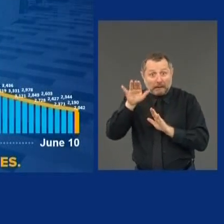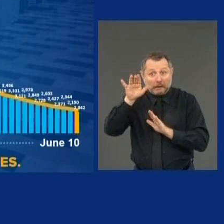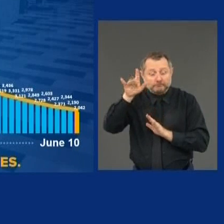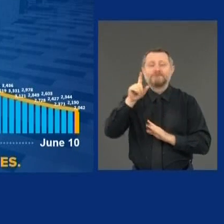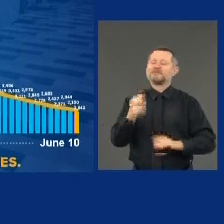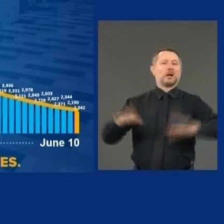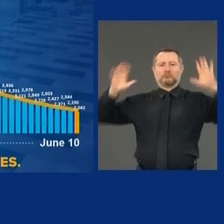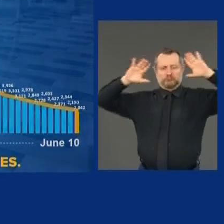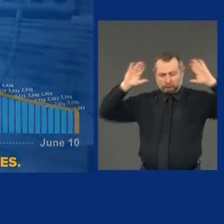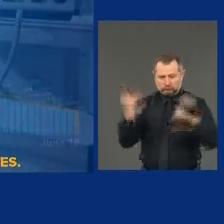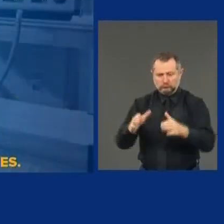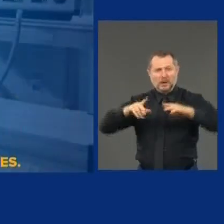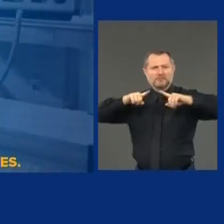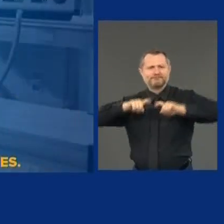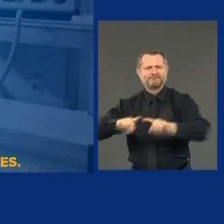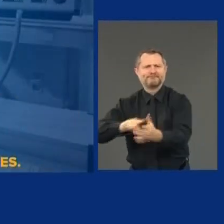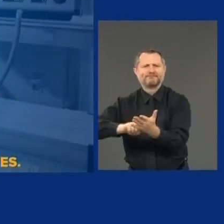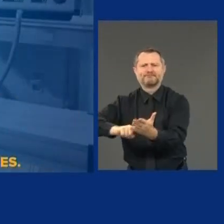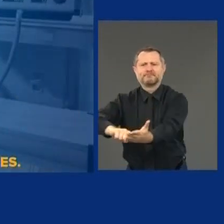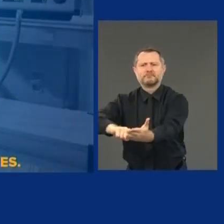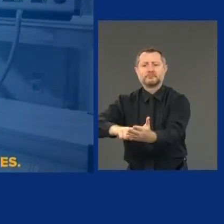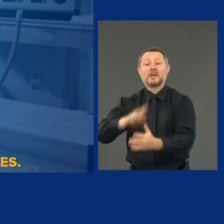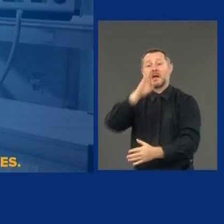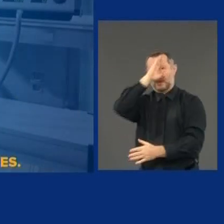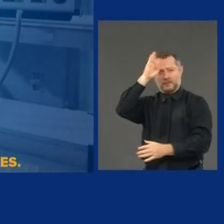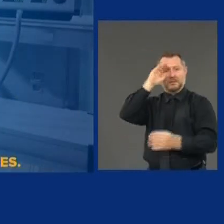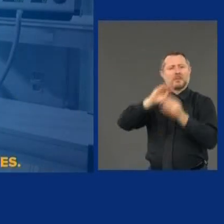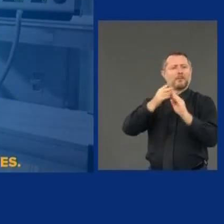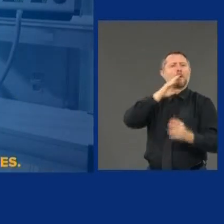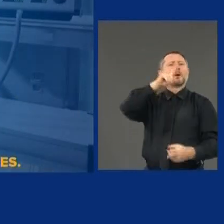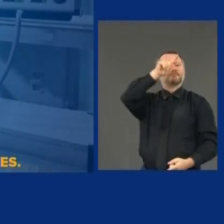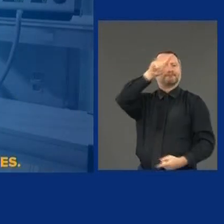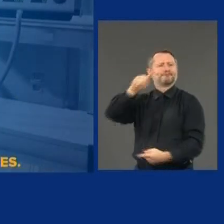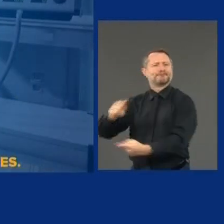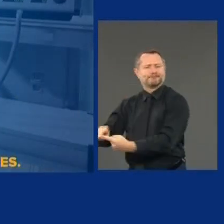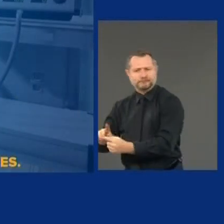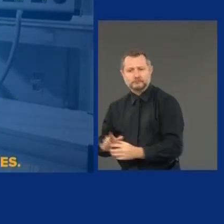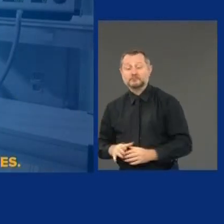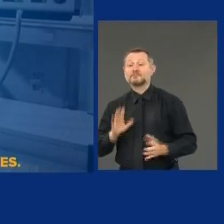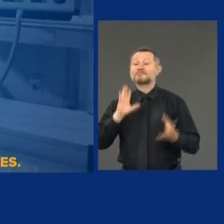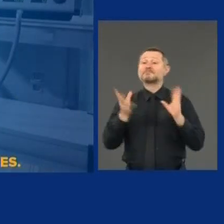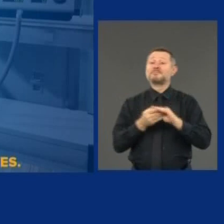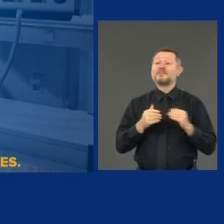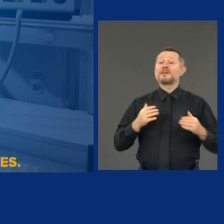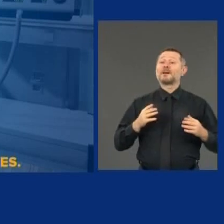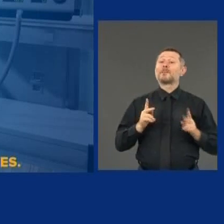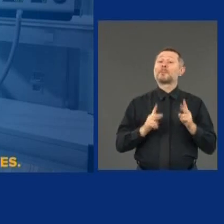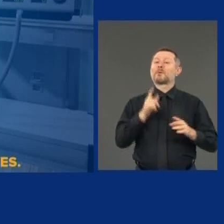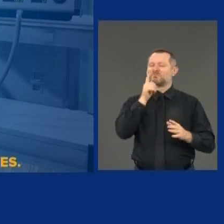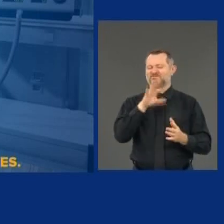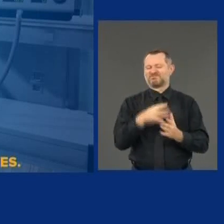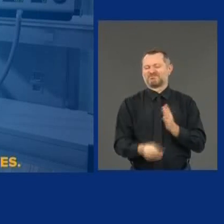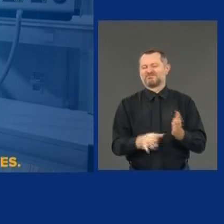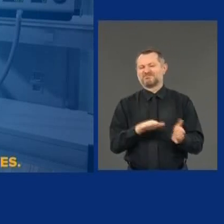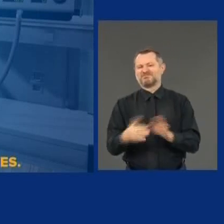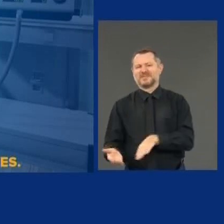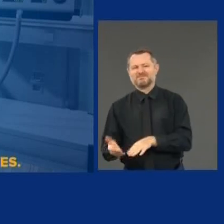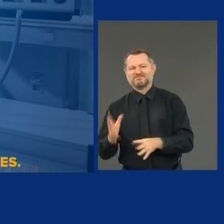TO LOOK FOR AN INCREASE AND THEN A CONTINUED INCREASE. OVERALL, THE HOSPITALIZATIONS